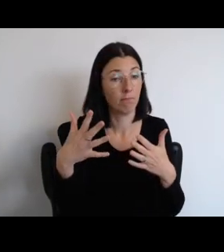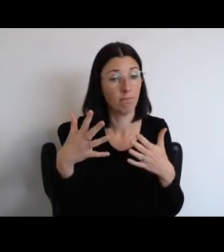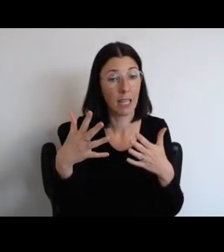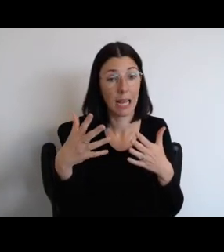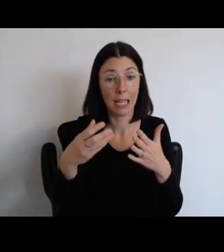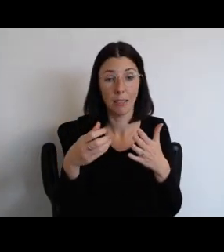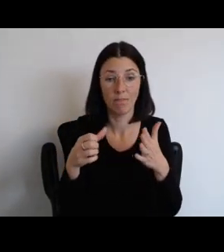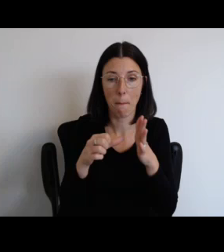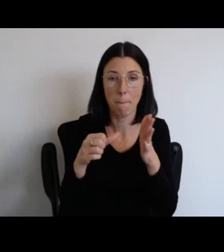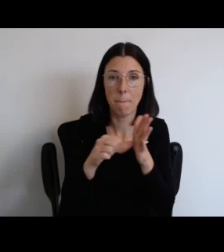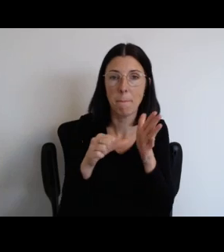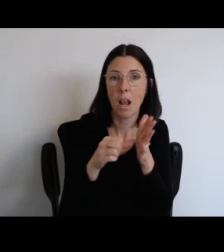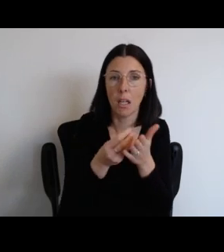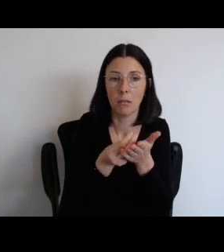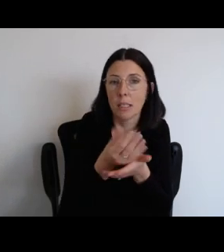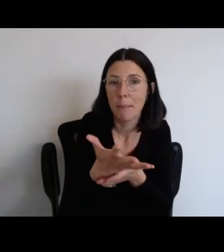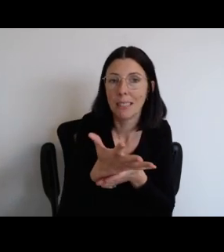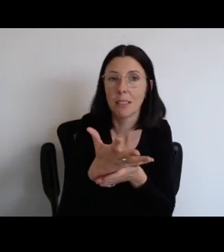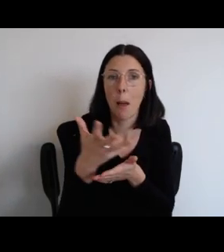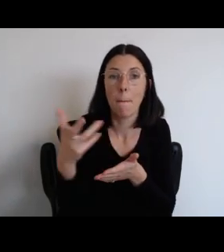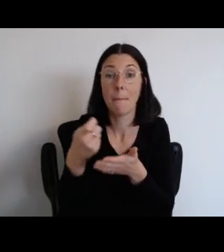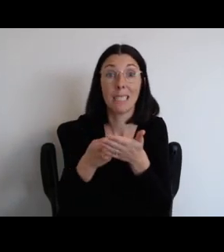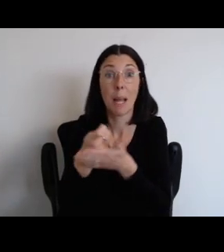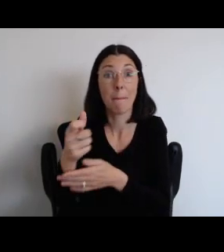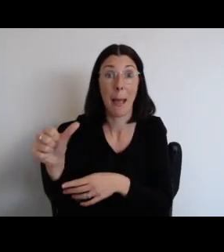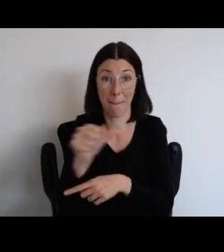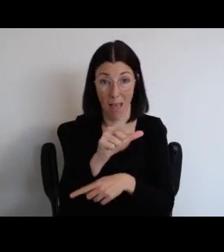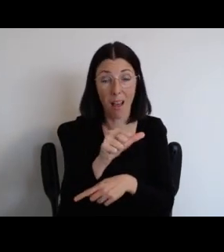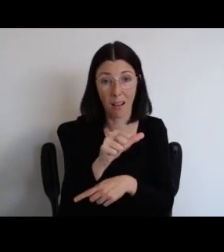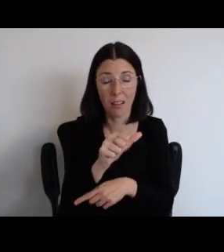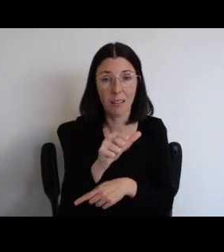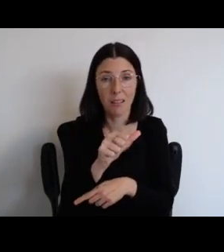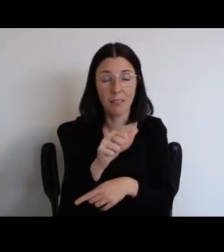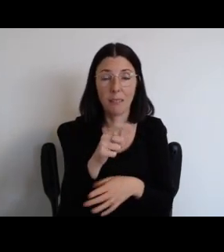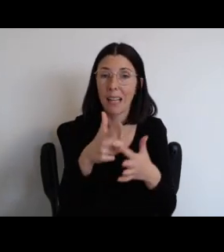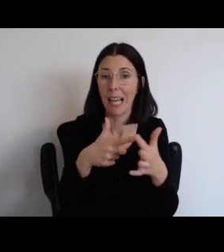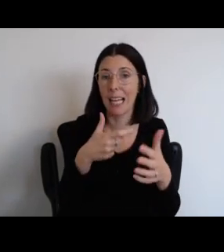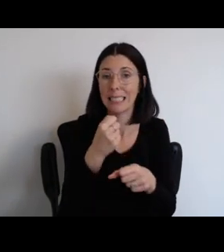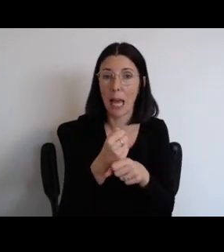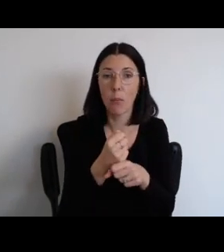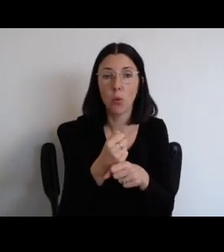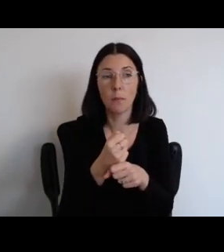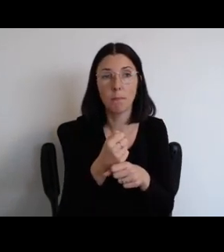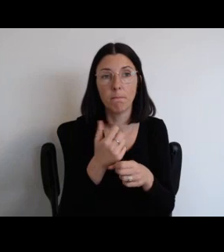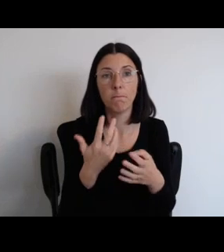party resulting from the contravention so for example in my mind if somebody um you know had